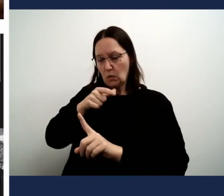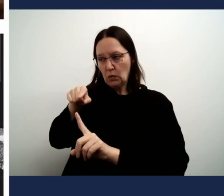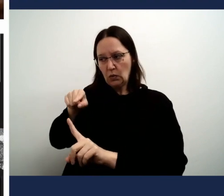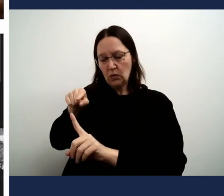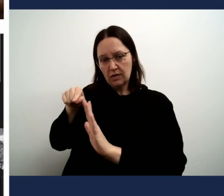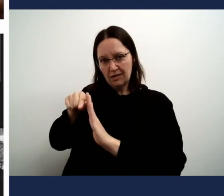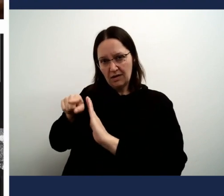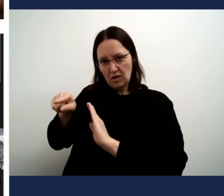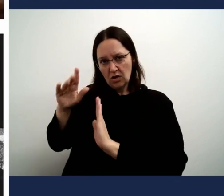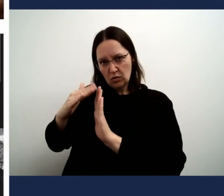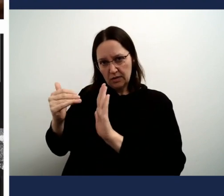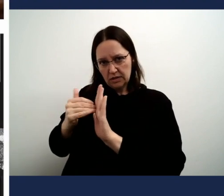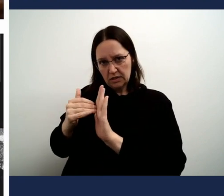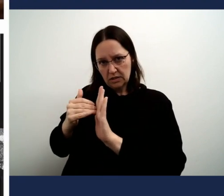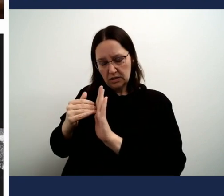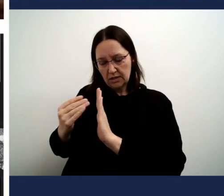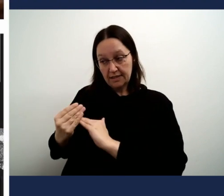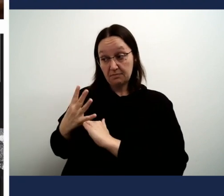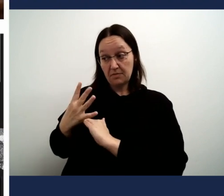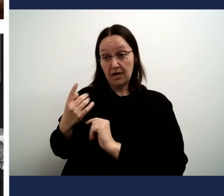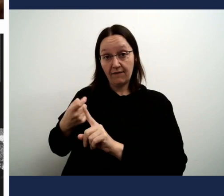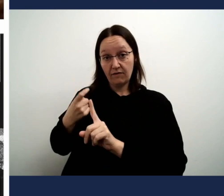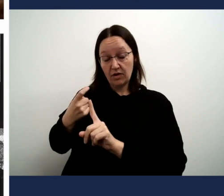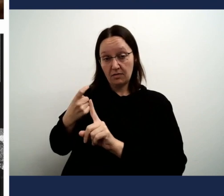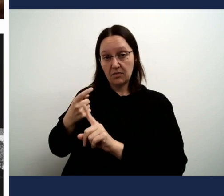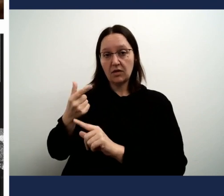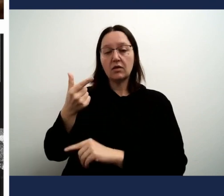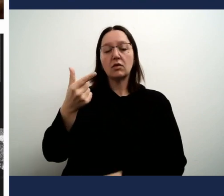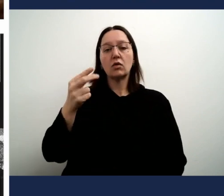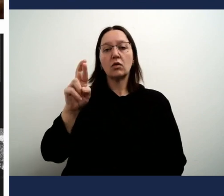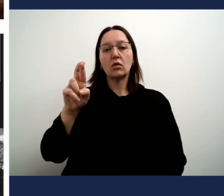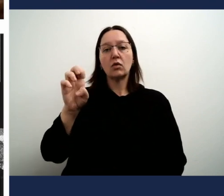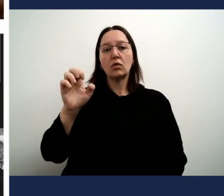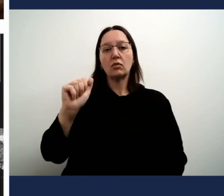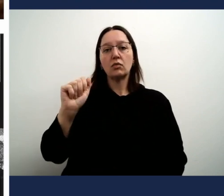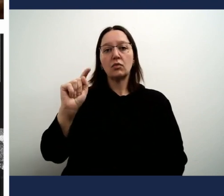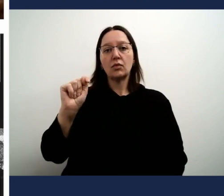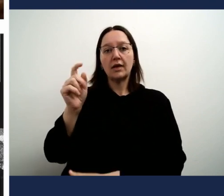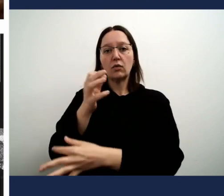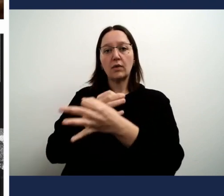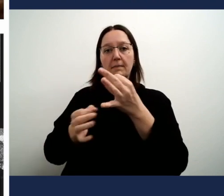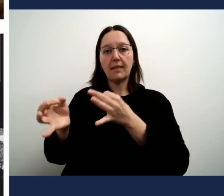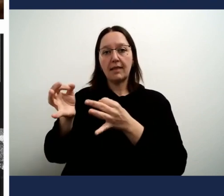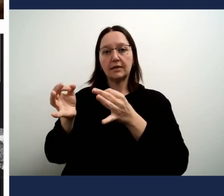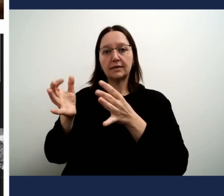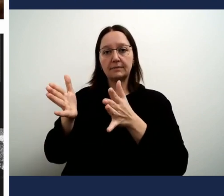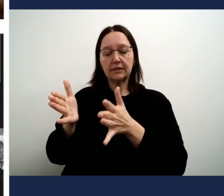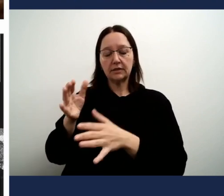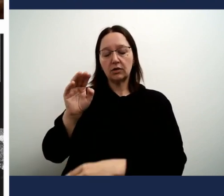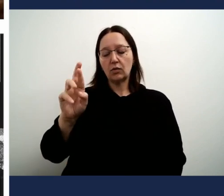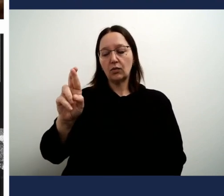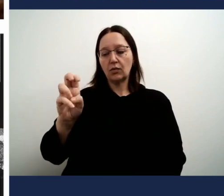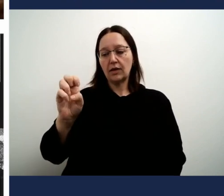to a college campus faculty and students. And you should know